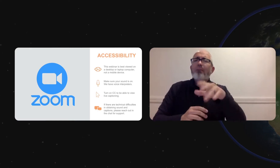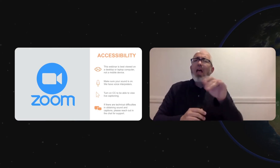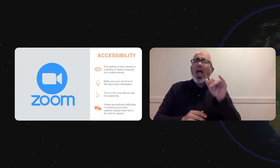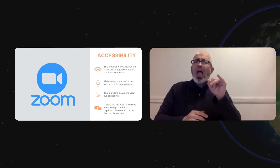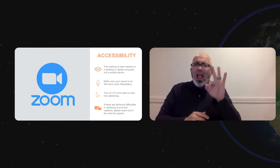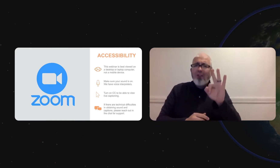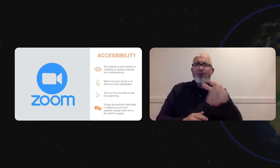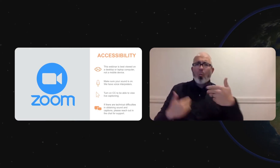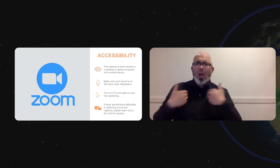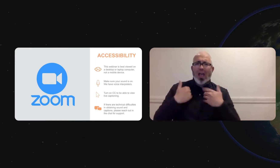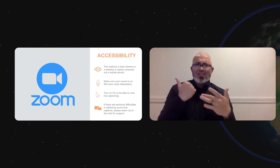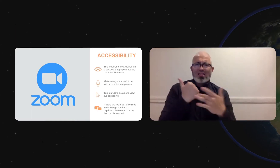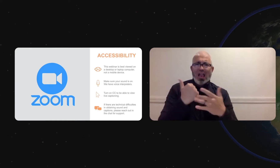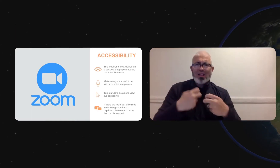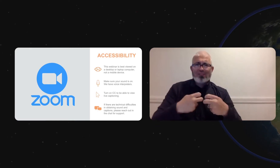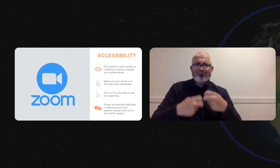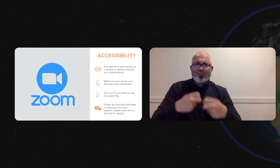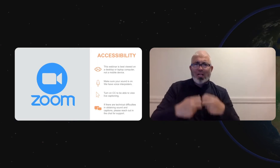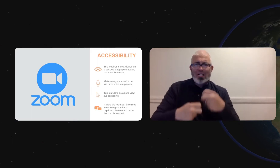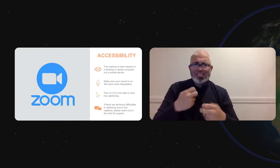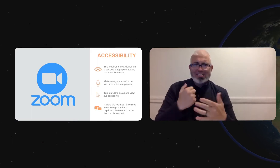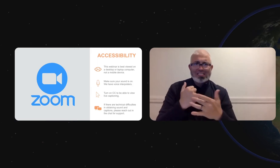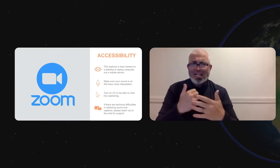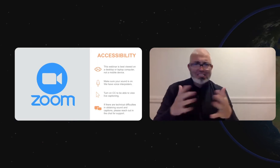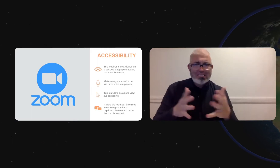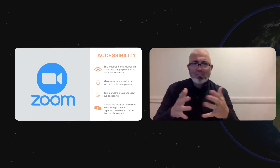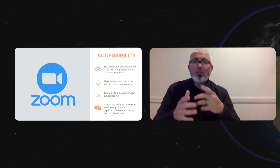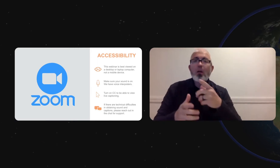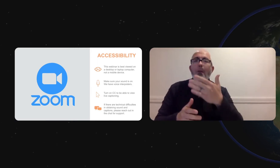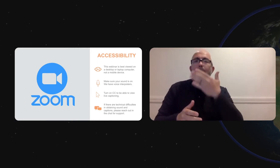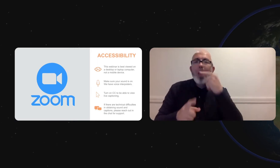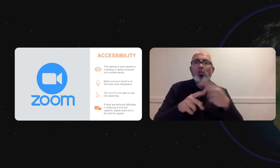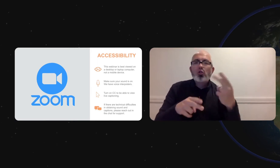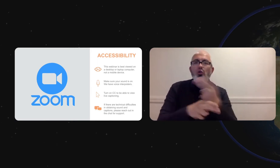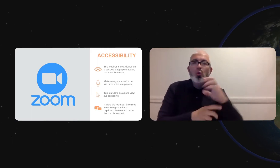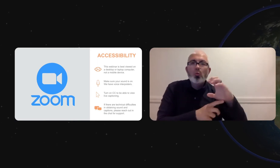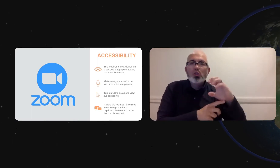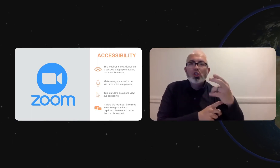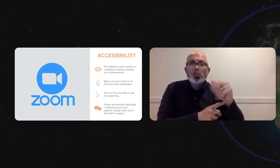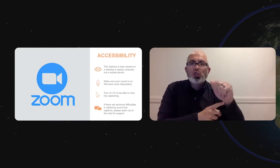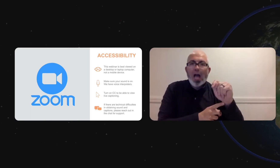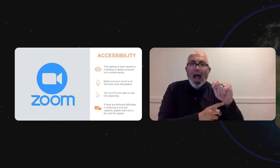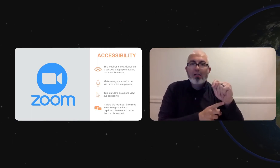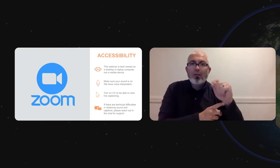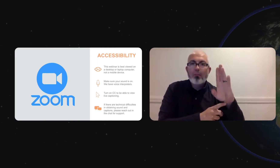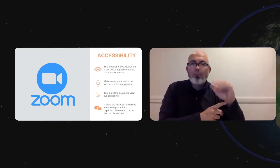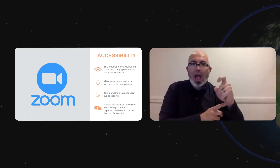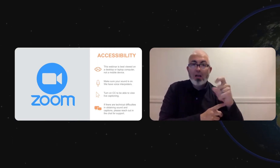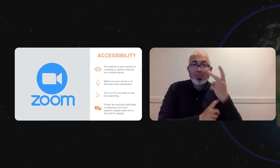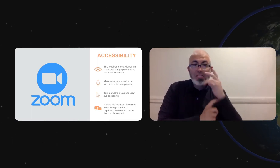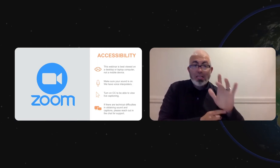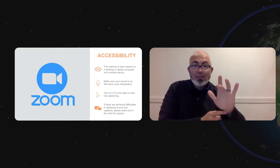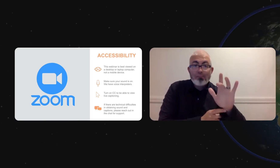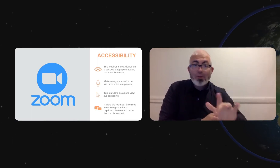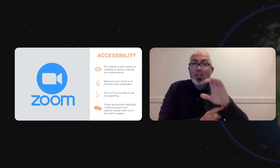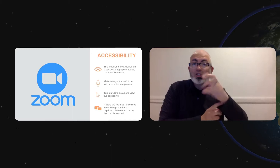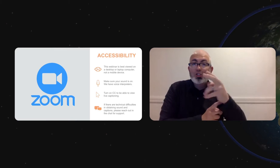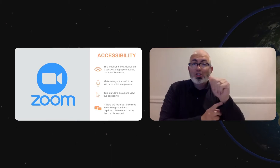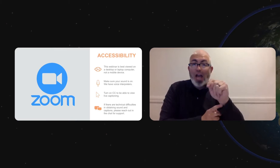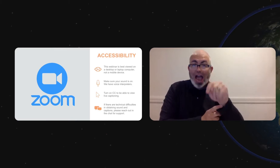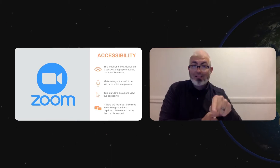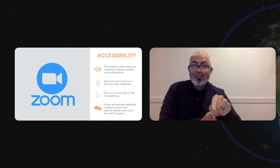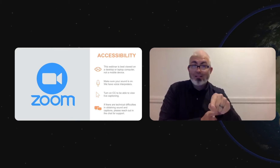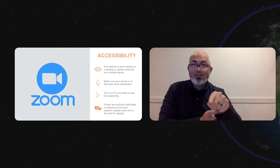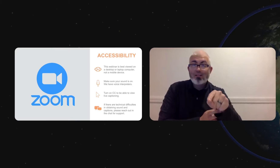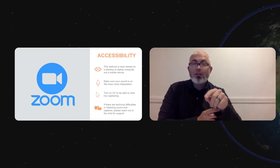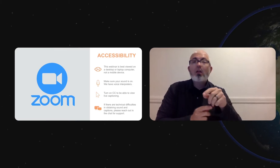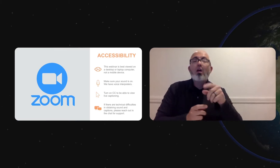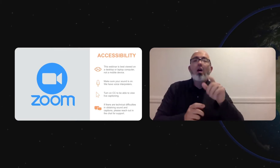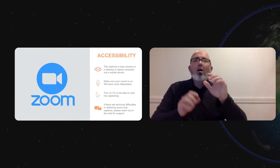If you experience any tech issues, use the chat box to message our team.